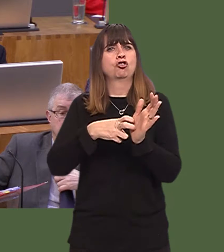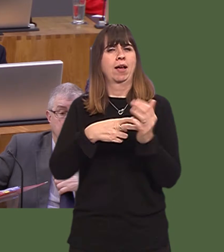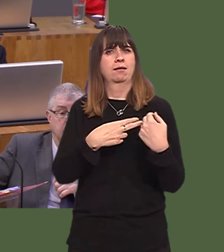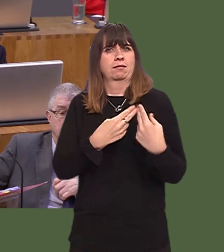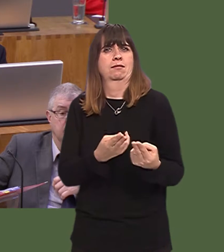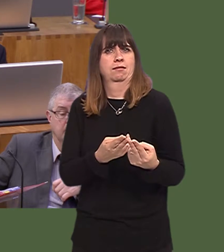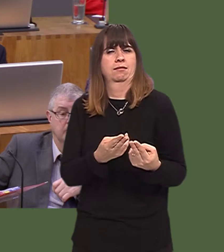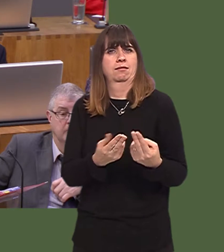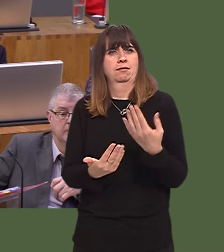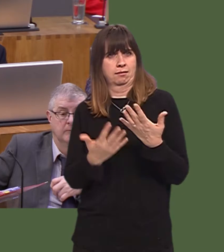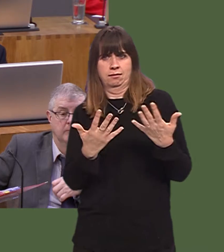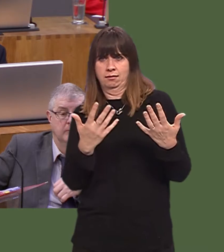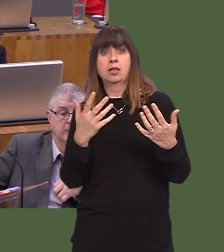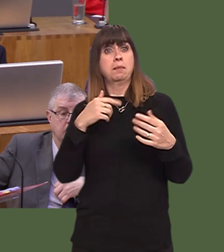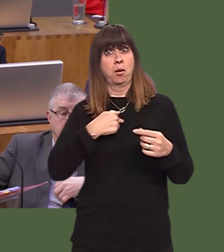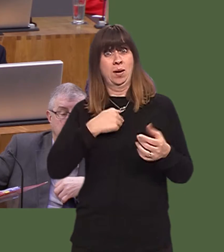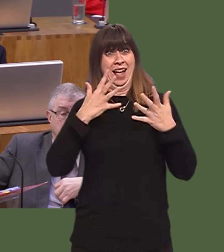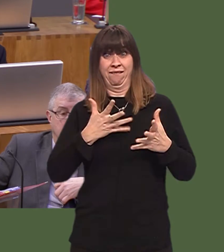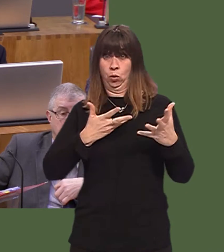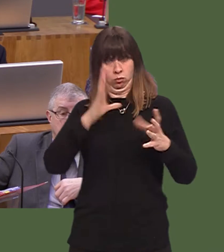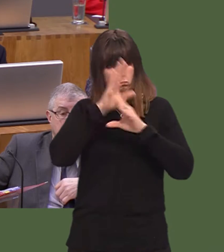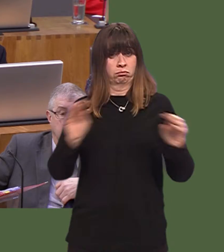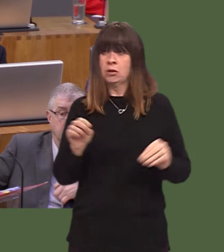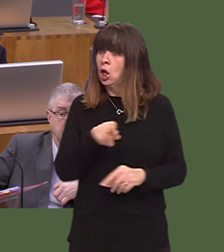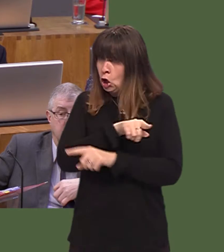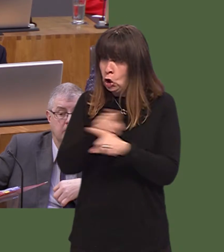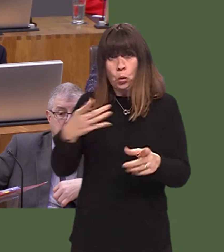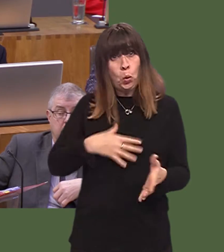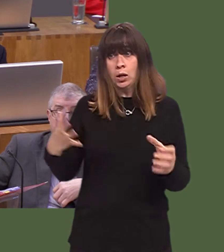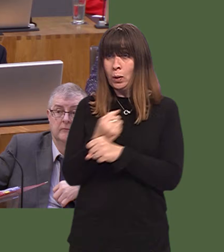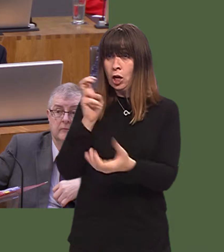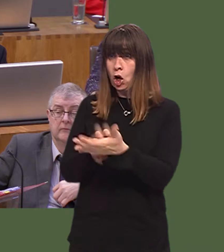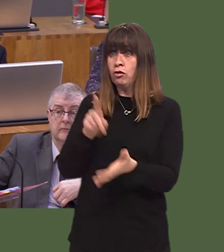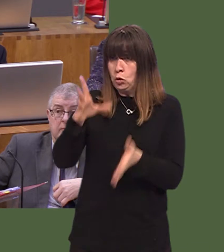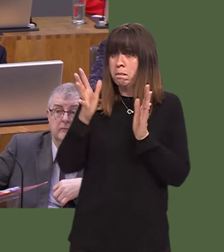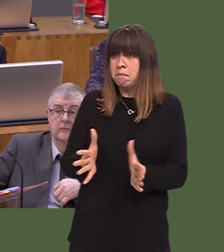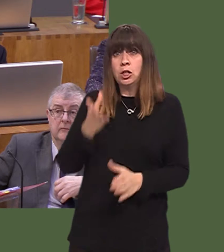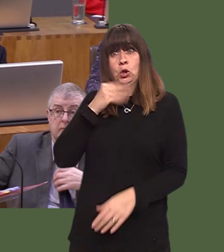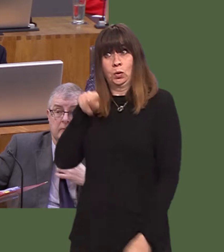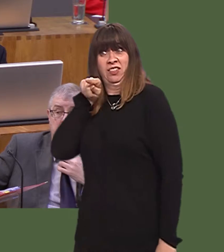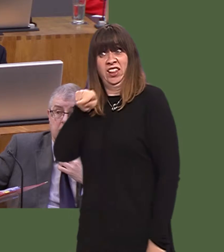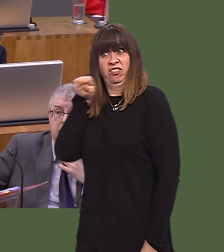negotiation, you specify what stock the operator has to actually use. Thatís part of the franchise negotiations.